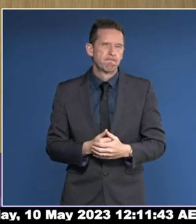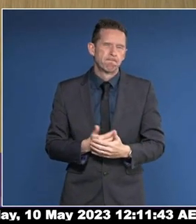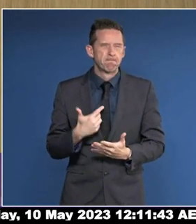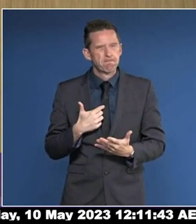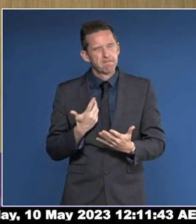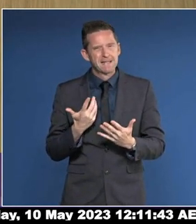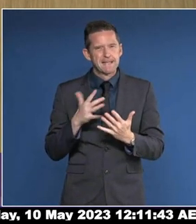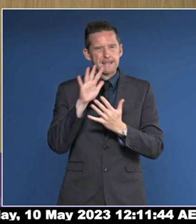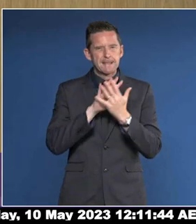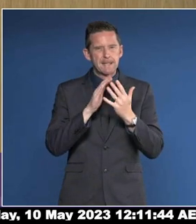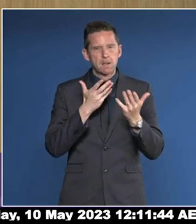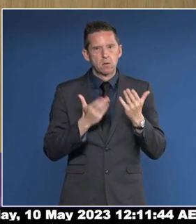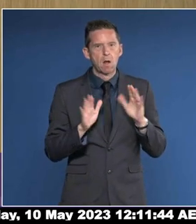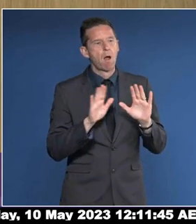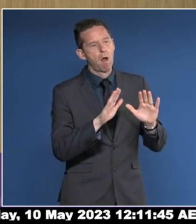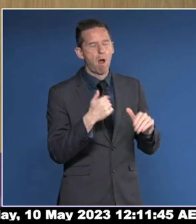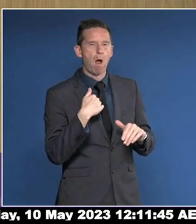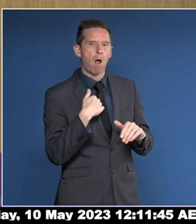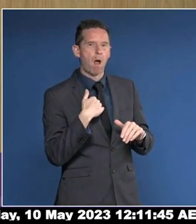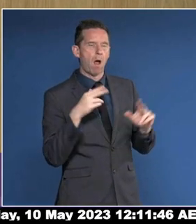right - MS EASTMAN: Well, let me put it more simply. How do you identify neglect?